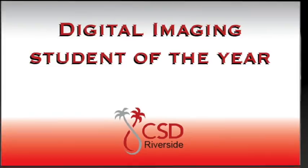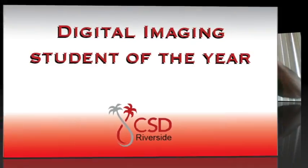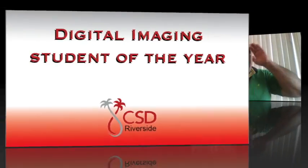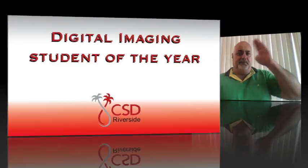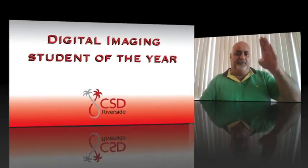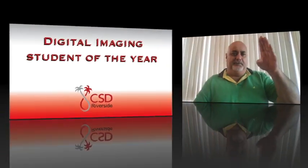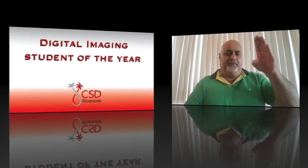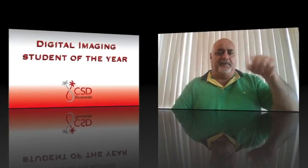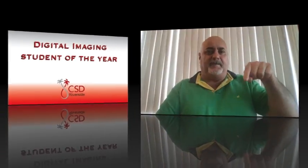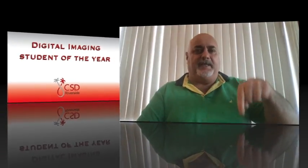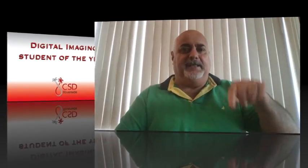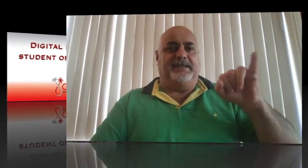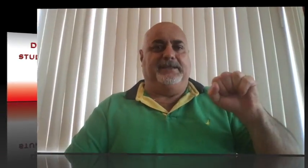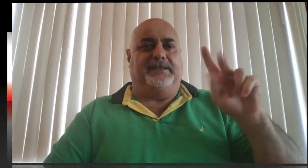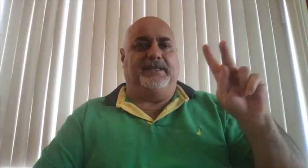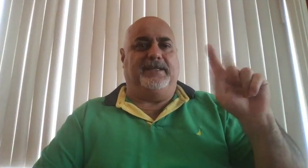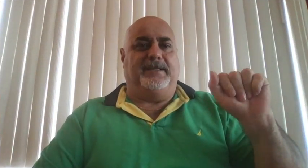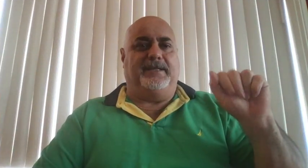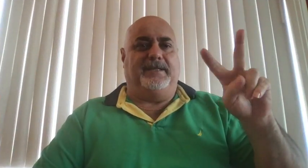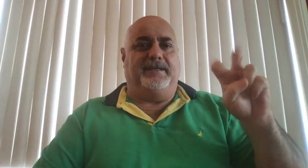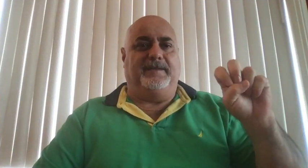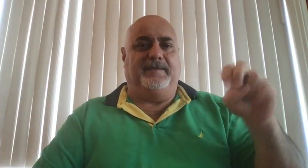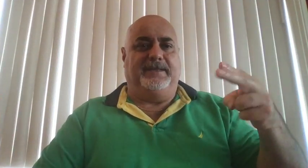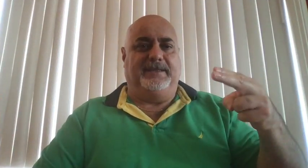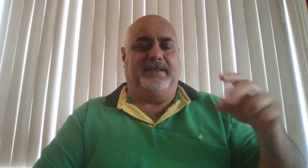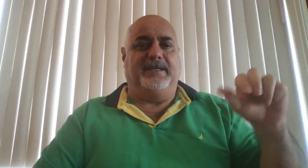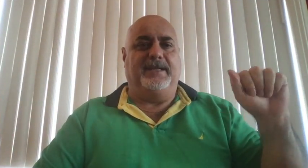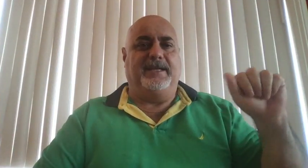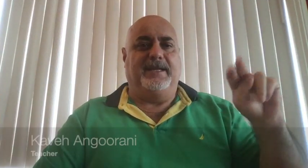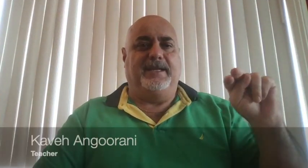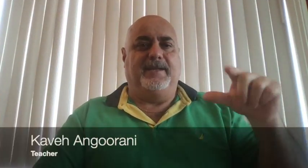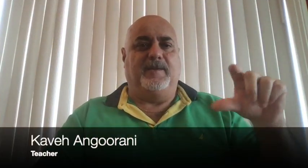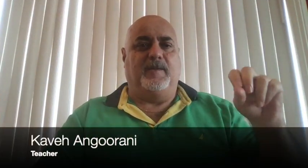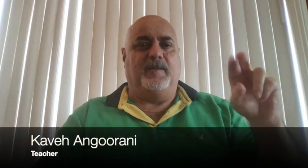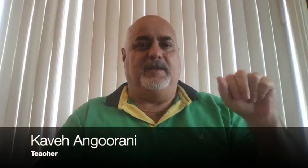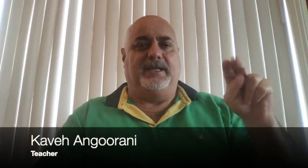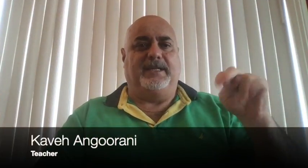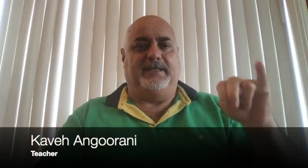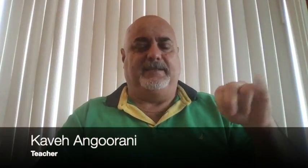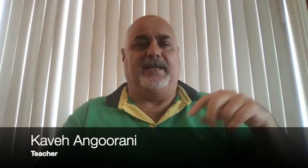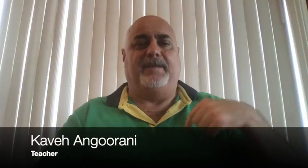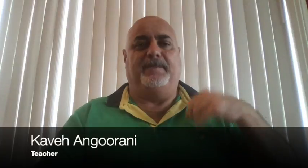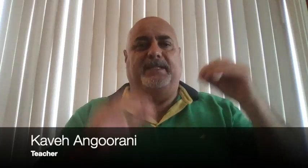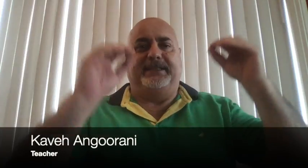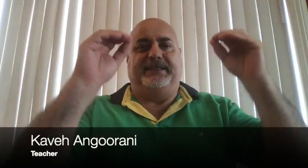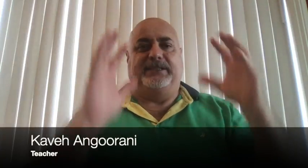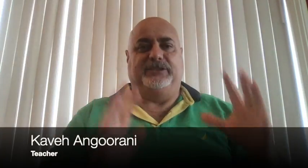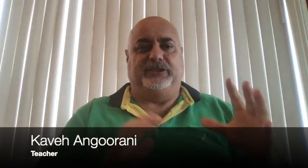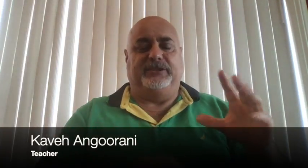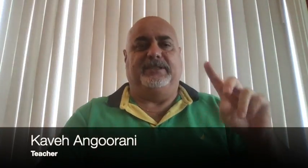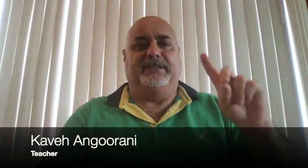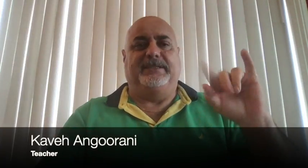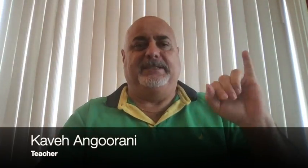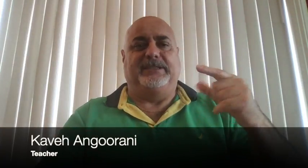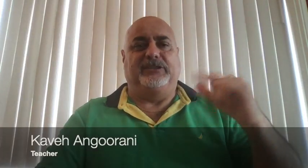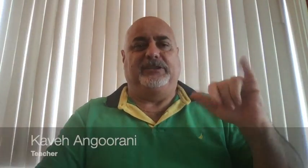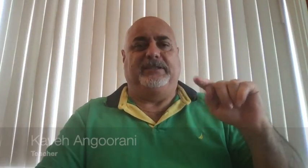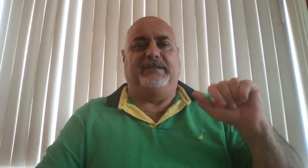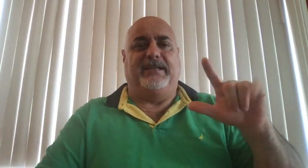Hello. Cover here. Cafe anger on E. In I teach digital imaging.